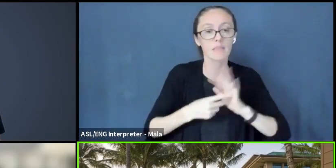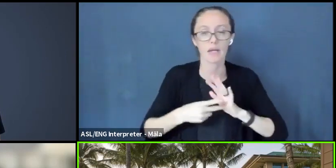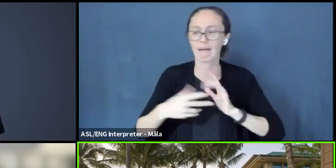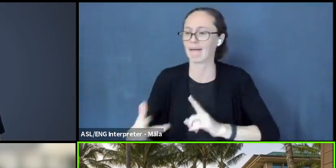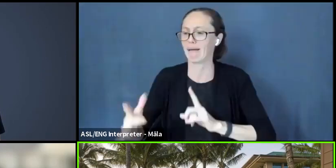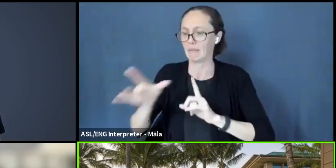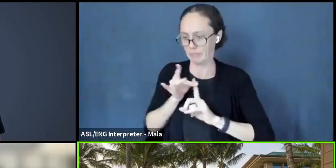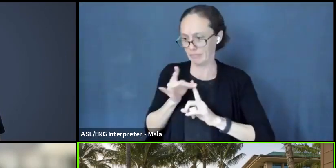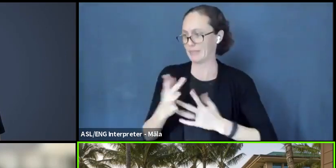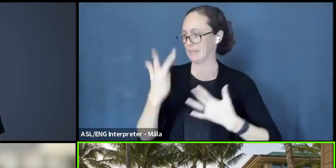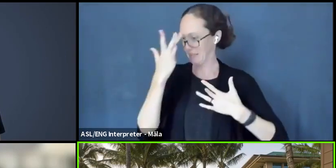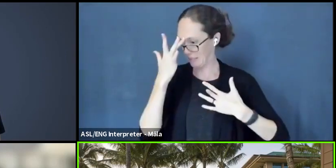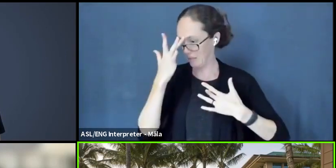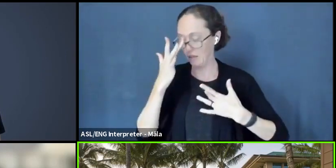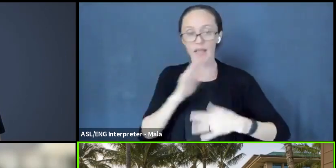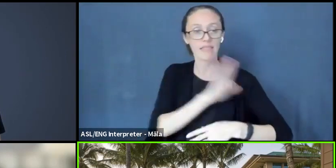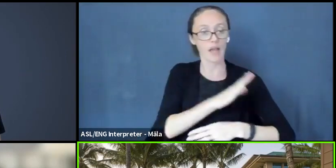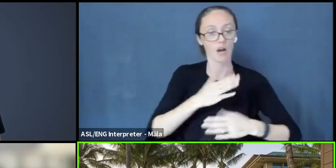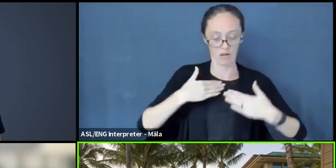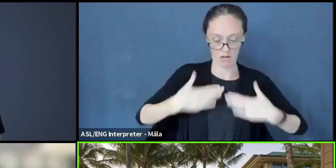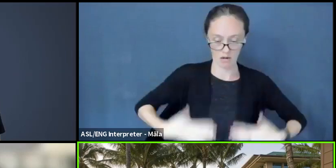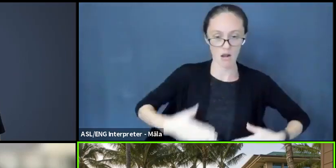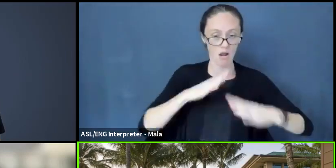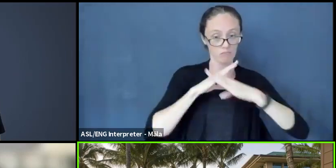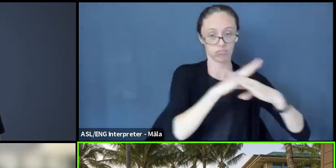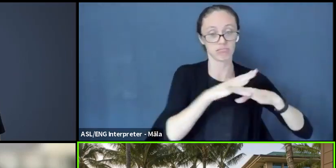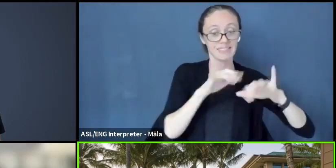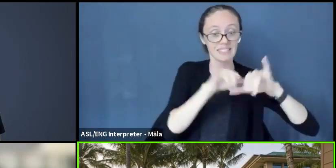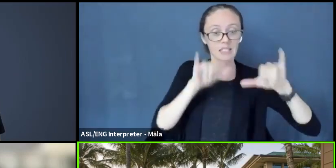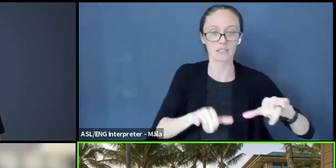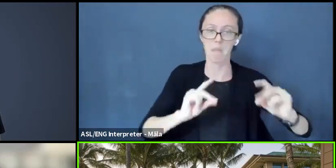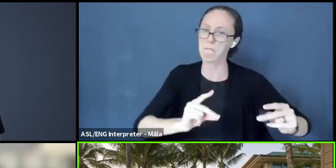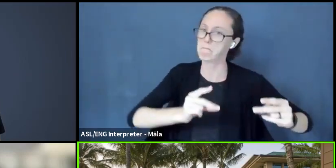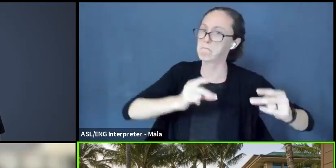quickly and really within about 3 to 5 days.